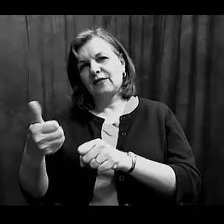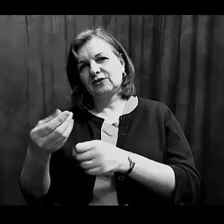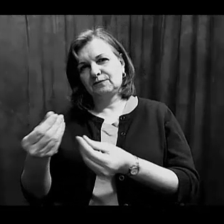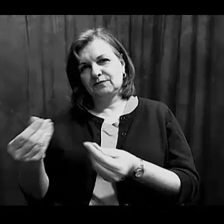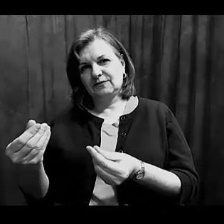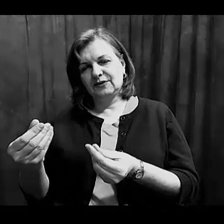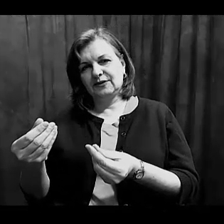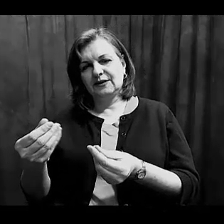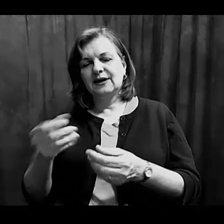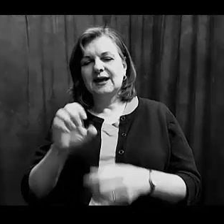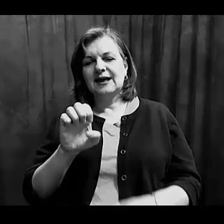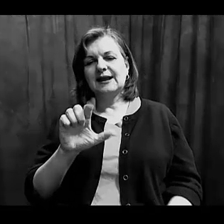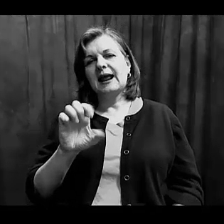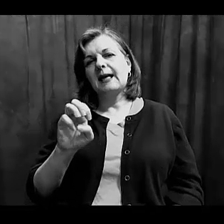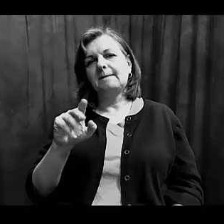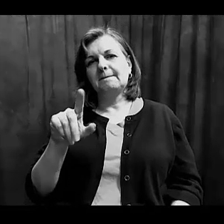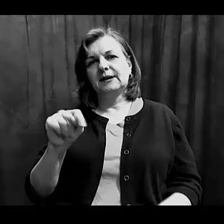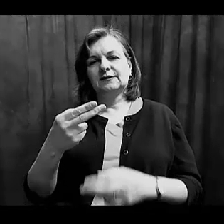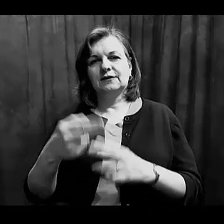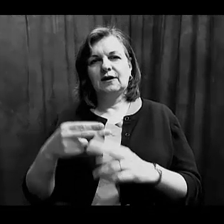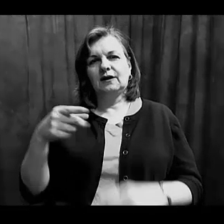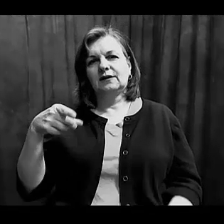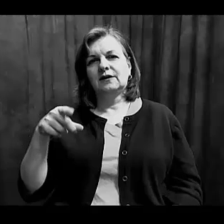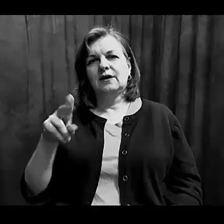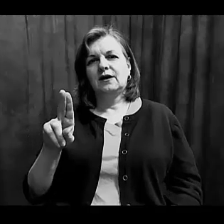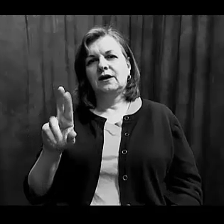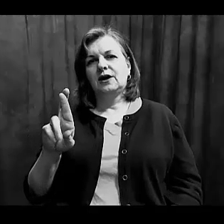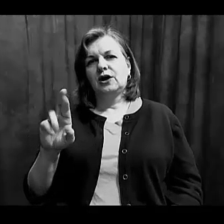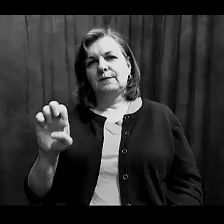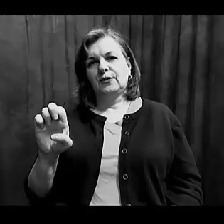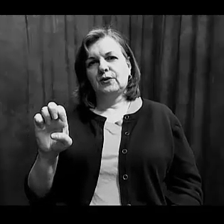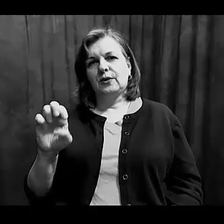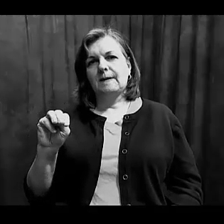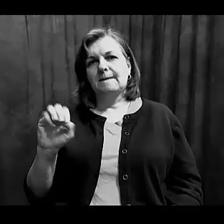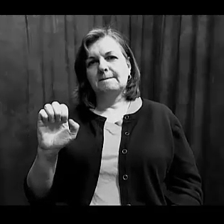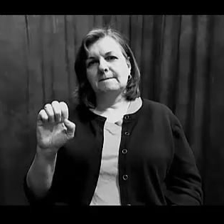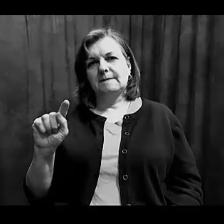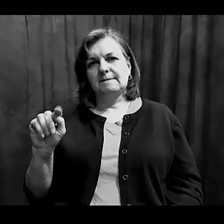an element is something referred to as pure matter